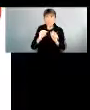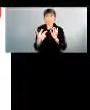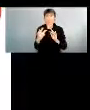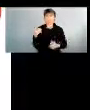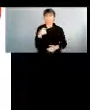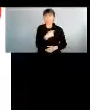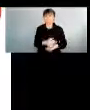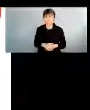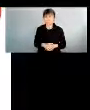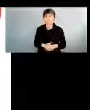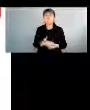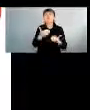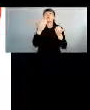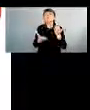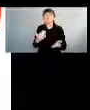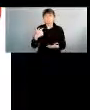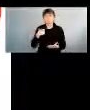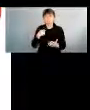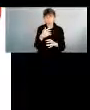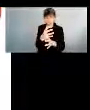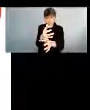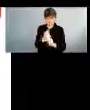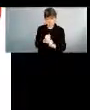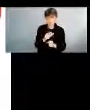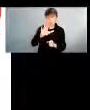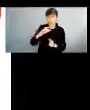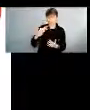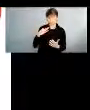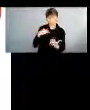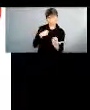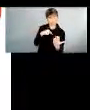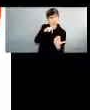review your application and I feel it might be a better fit for the other stream, I’ll